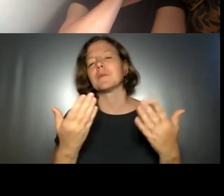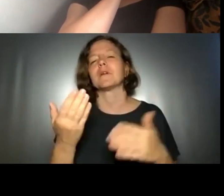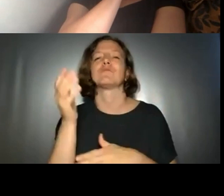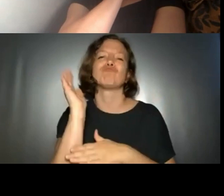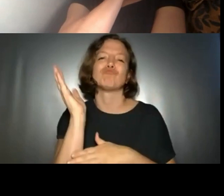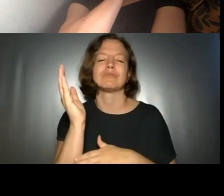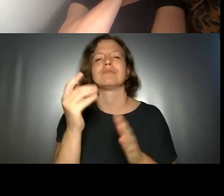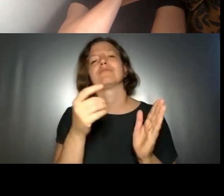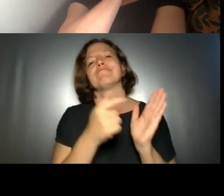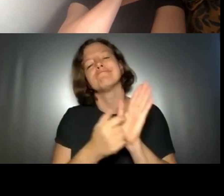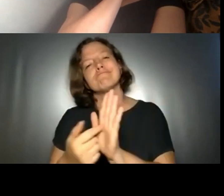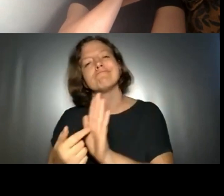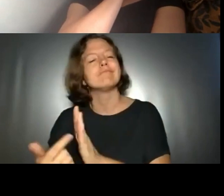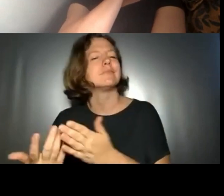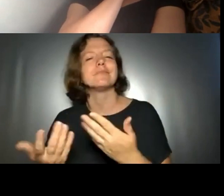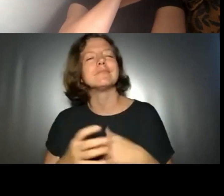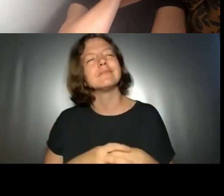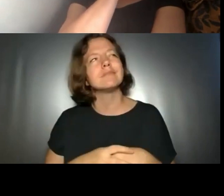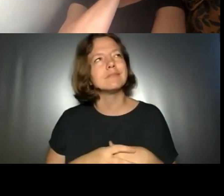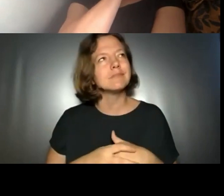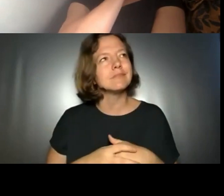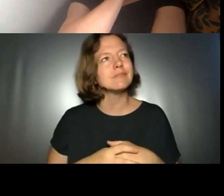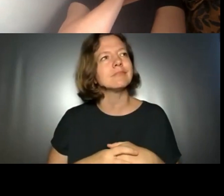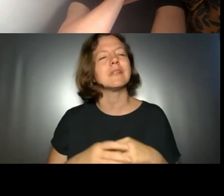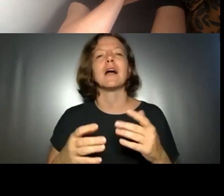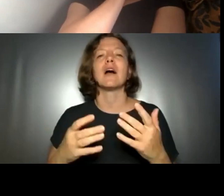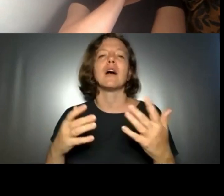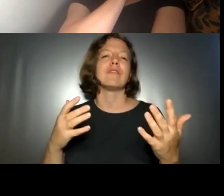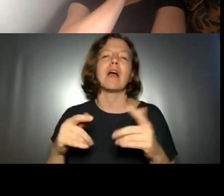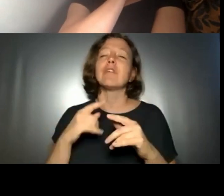in the hopes that they will better understand it.", but it's much more about